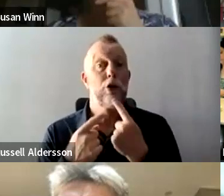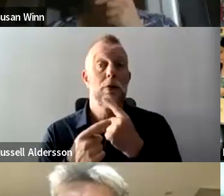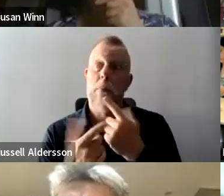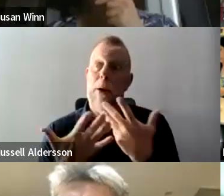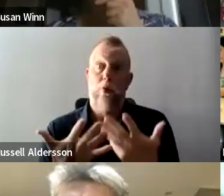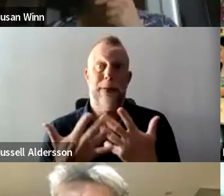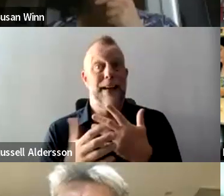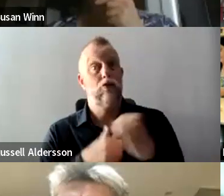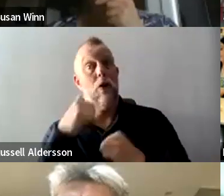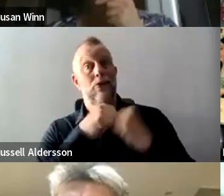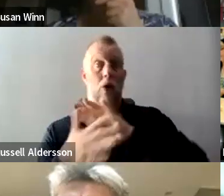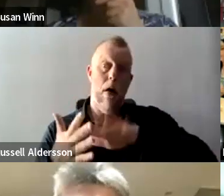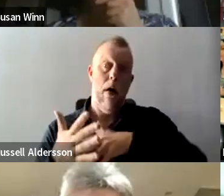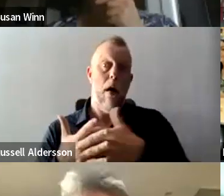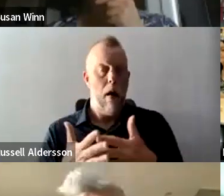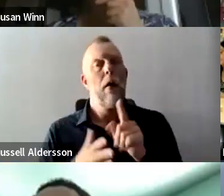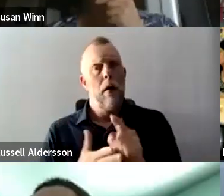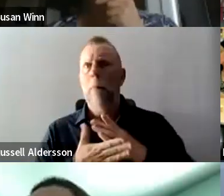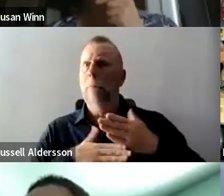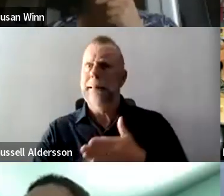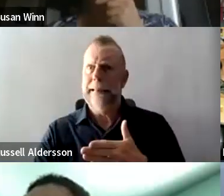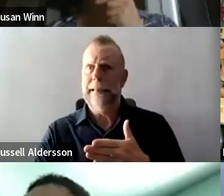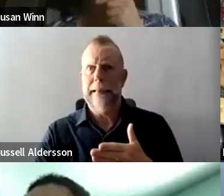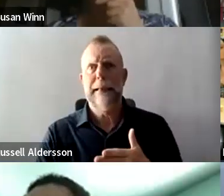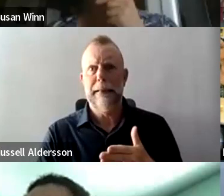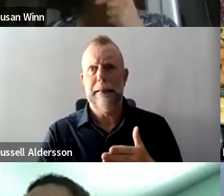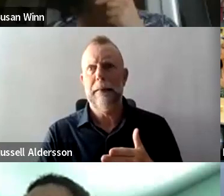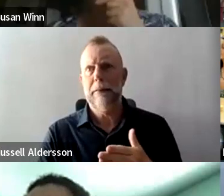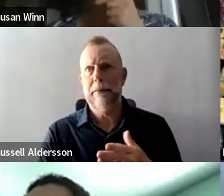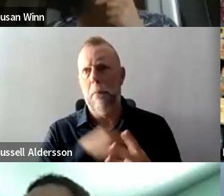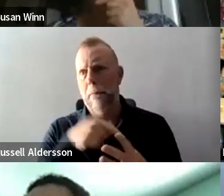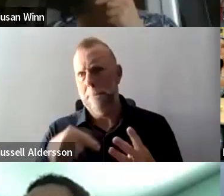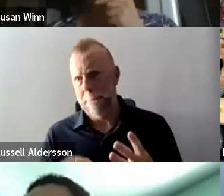you can see, it is quite a busy session we have planned.